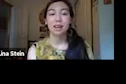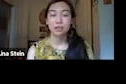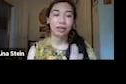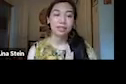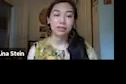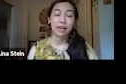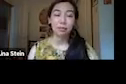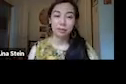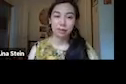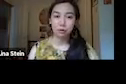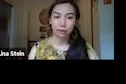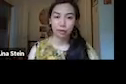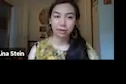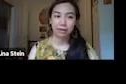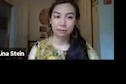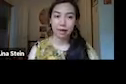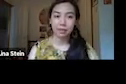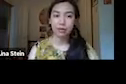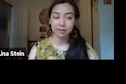and creativity have a big or very big impact on our sense of wellbeing